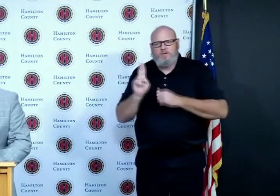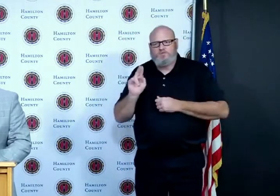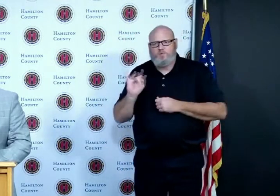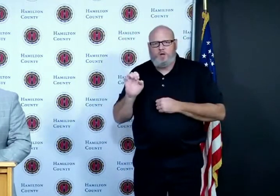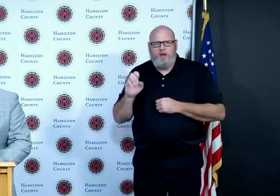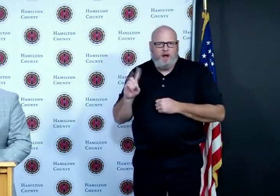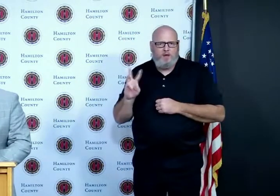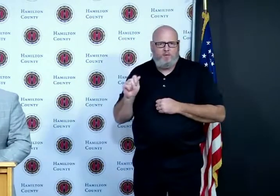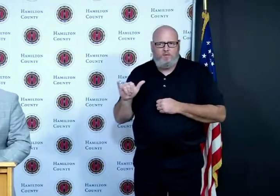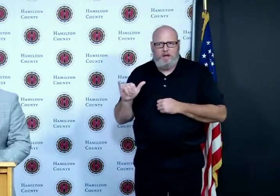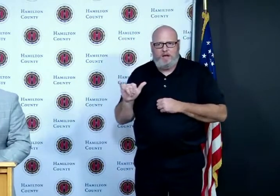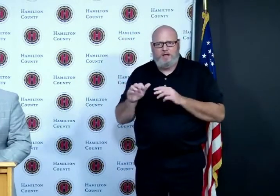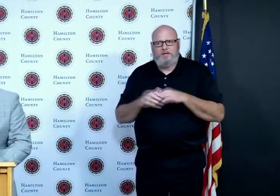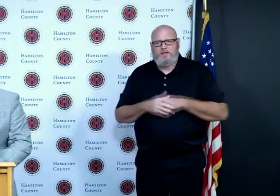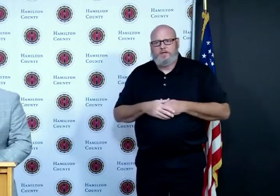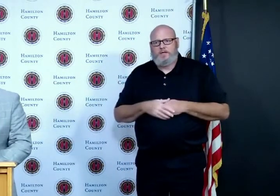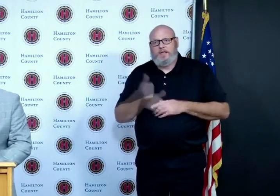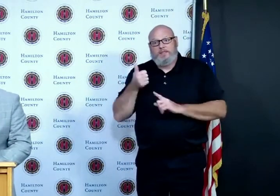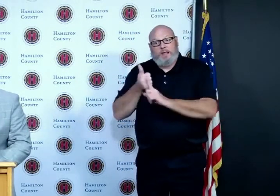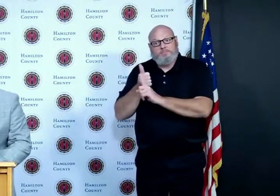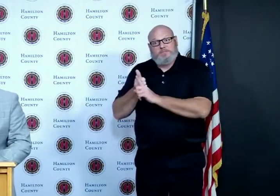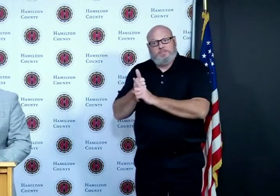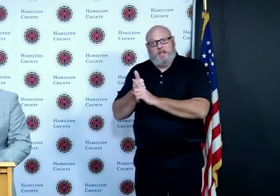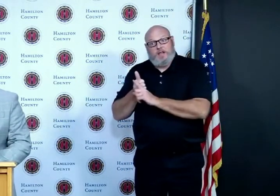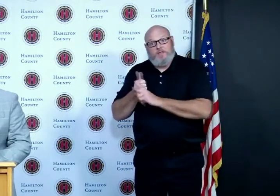that aren't good with the internet to call and help navigate the system